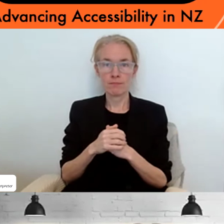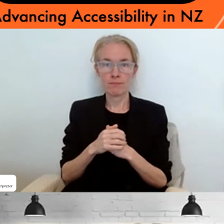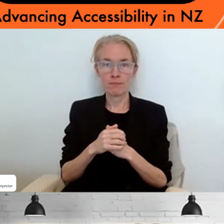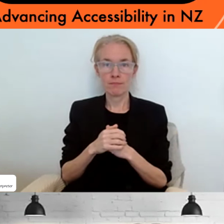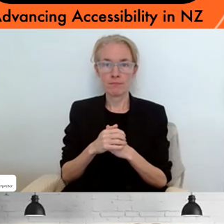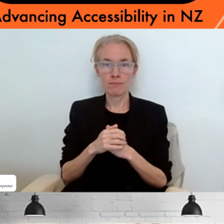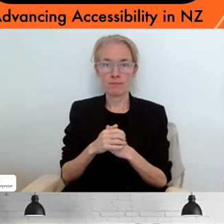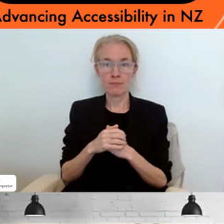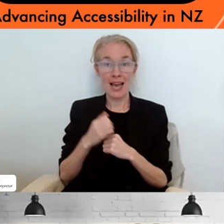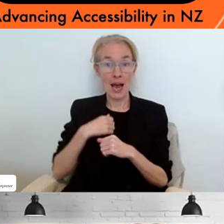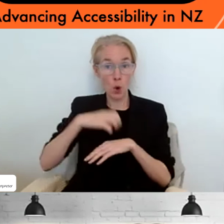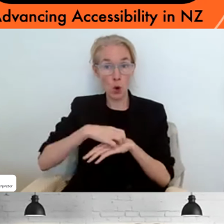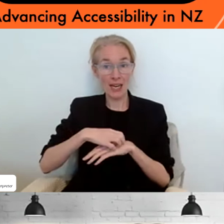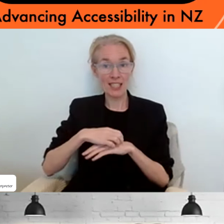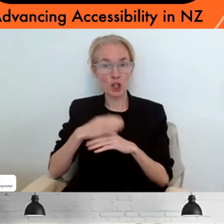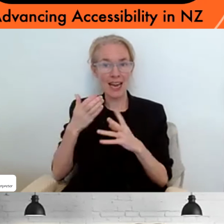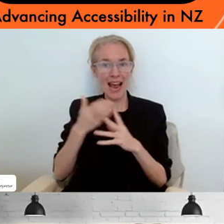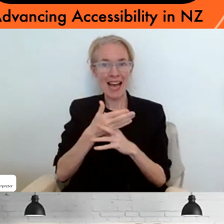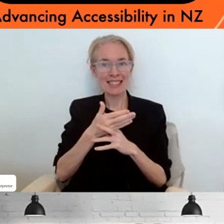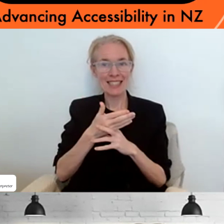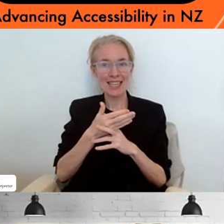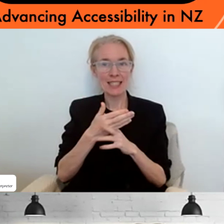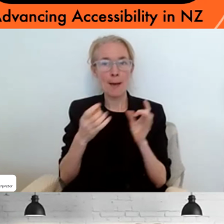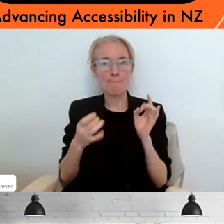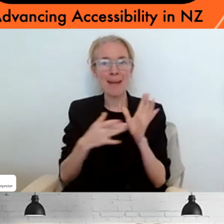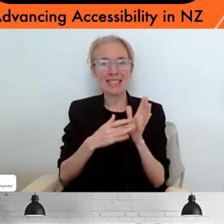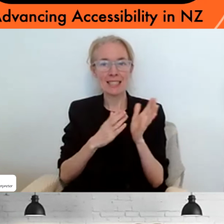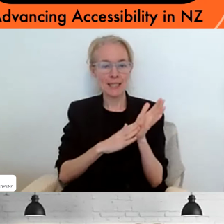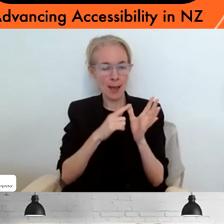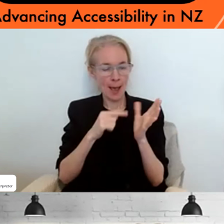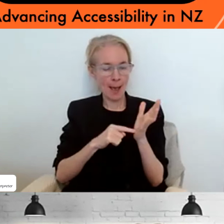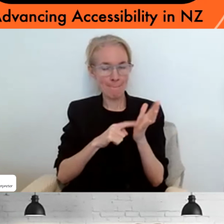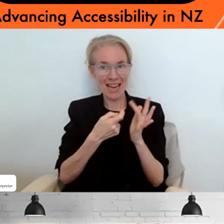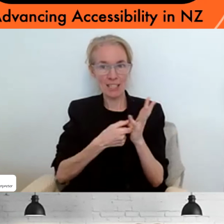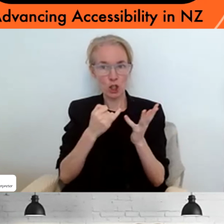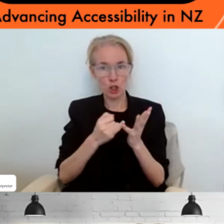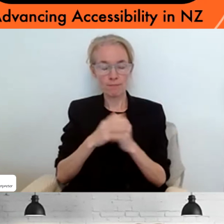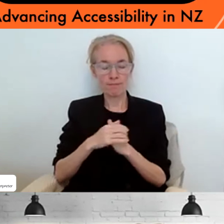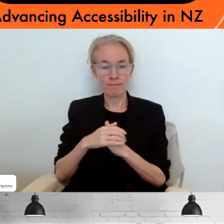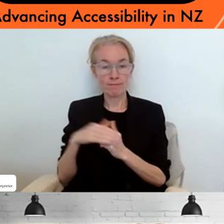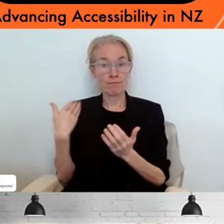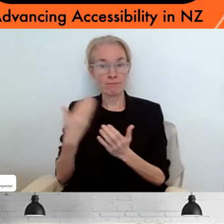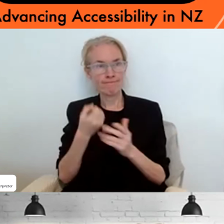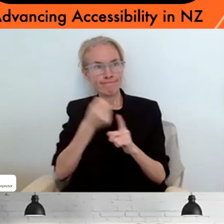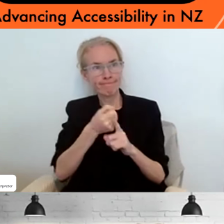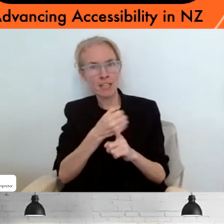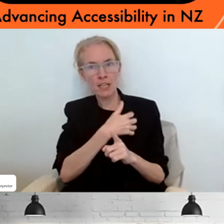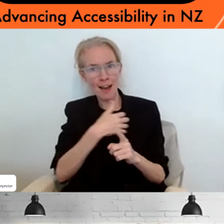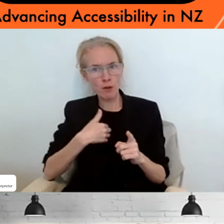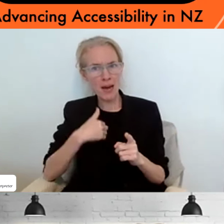Aotearoa has been lobbying for legislation for many, many years,